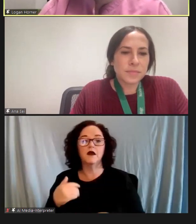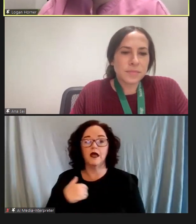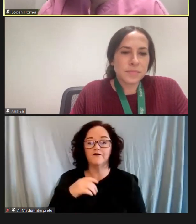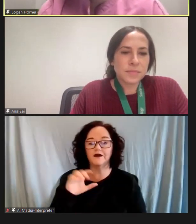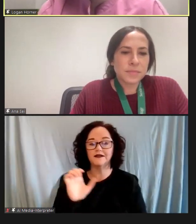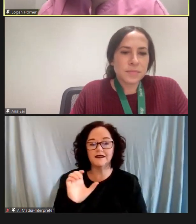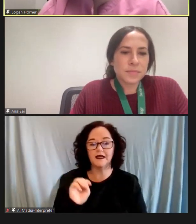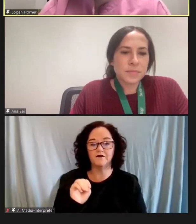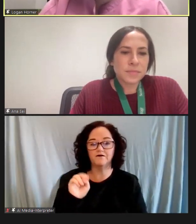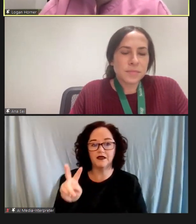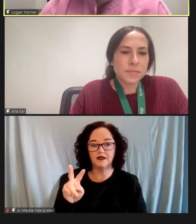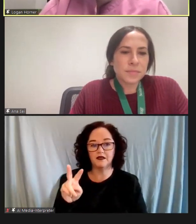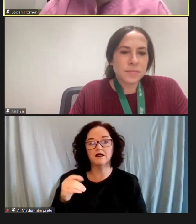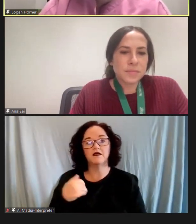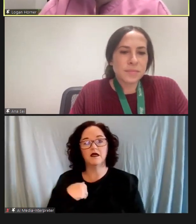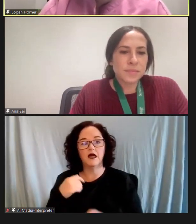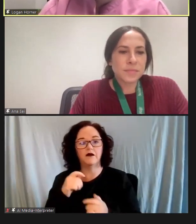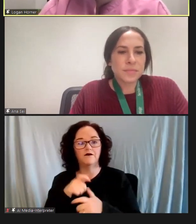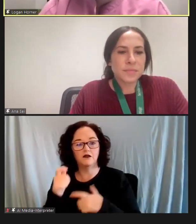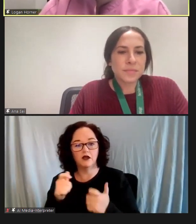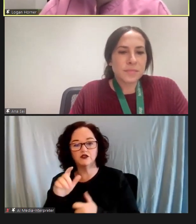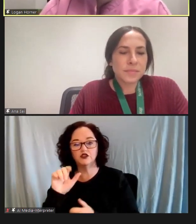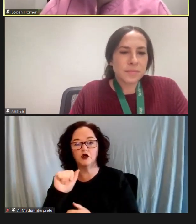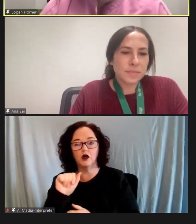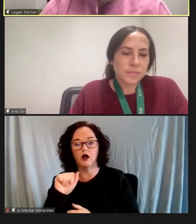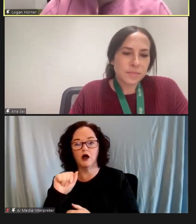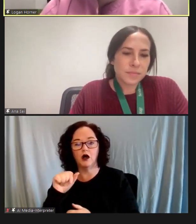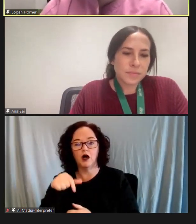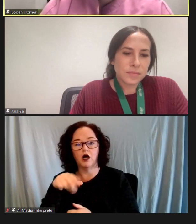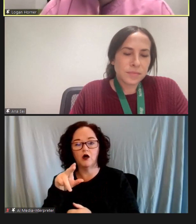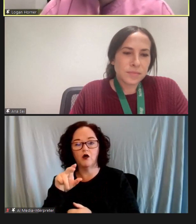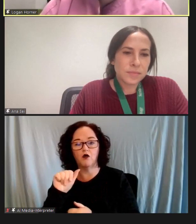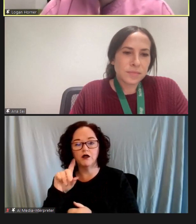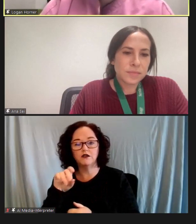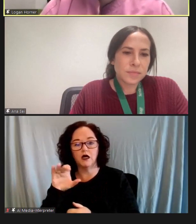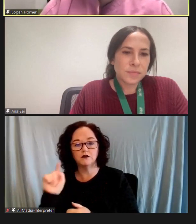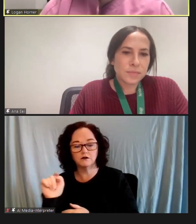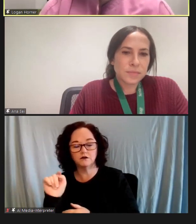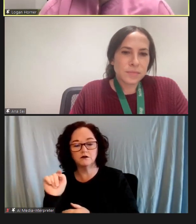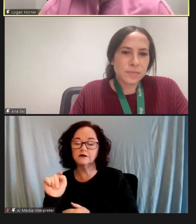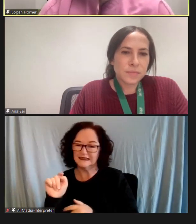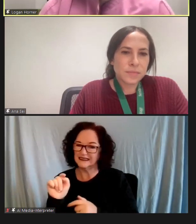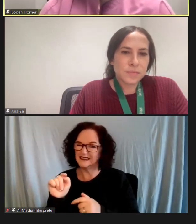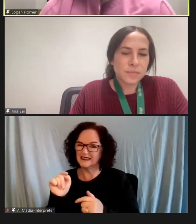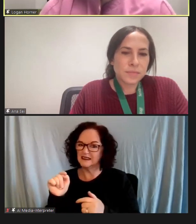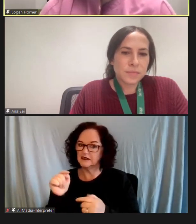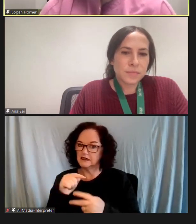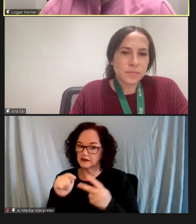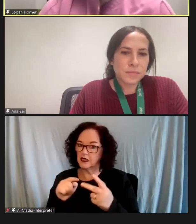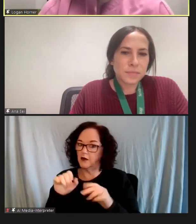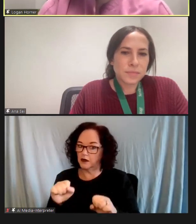be influencing factors that could change